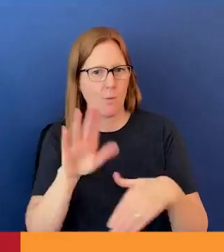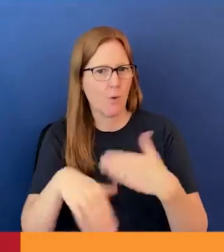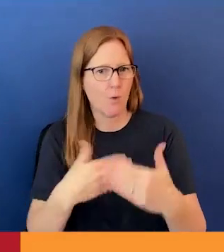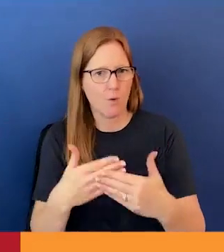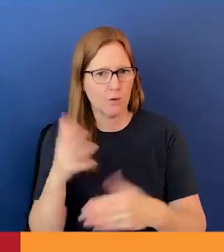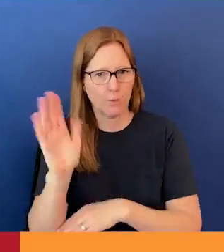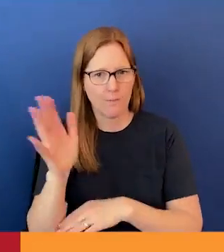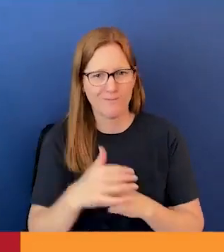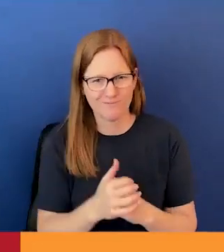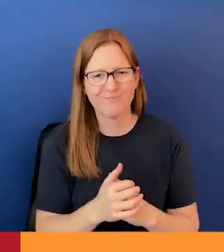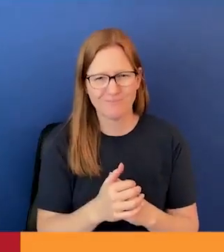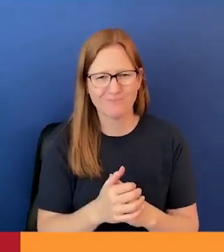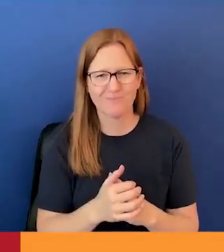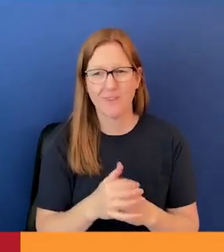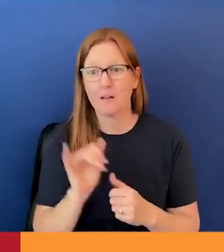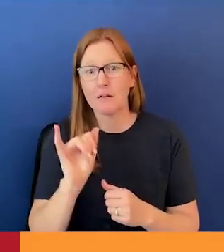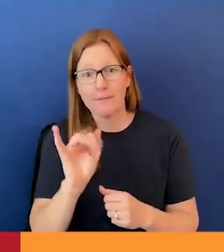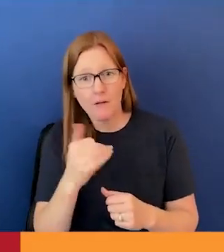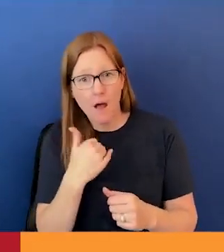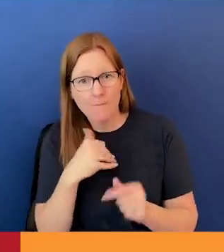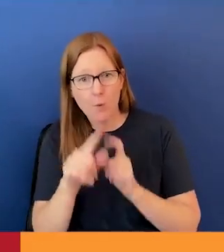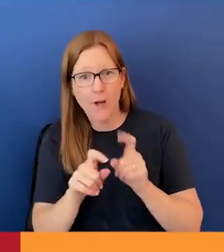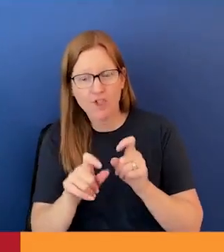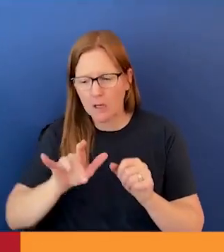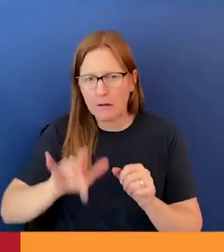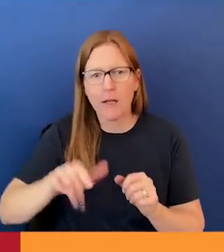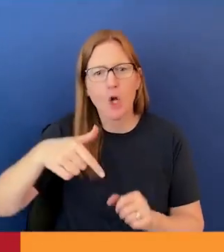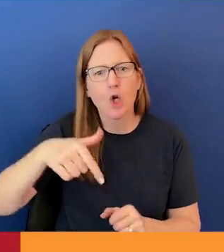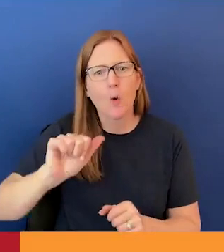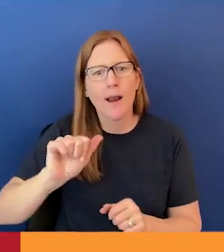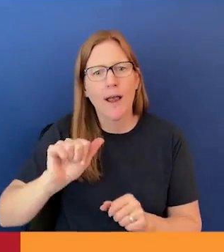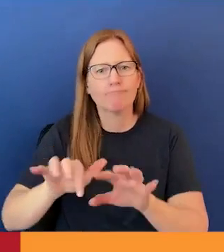Please submit your questions at any time using the Q&A questions bar in the Zoom toolbar.